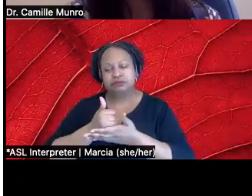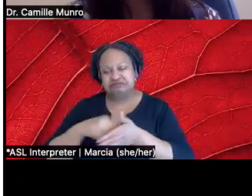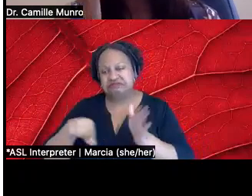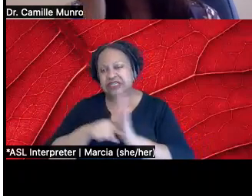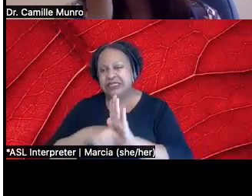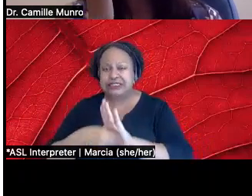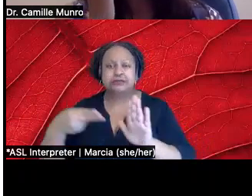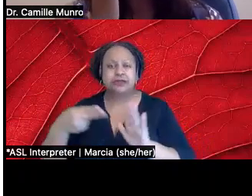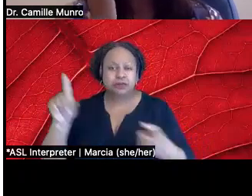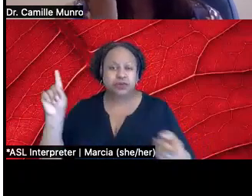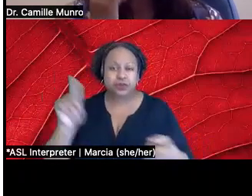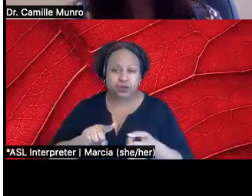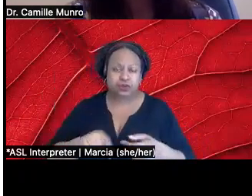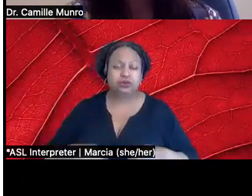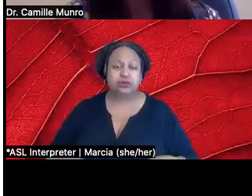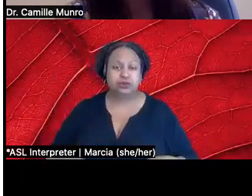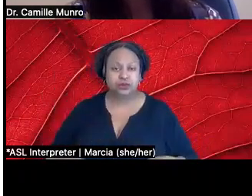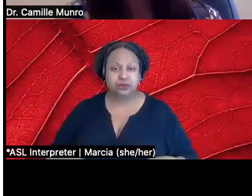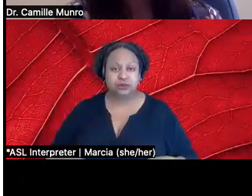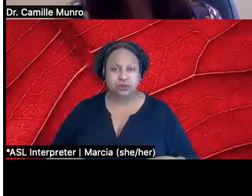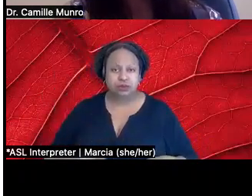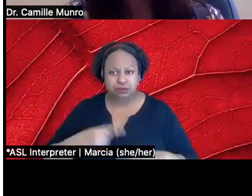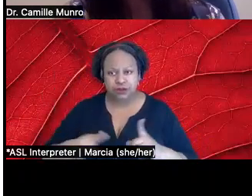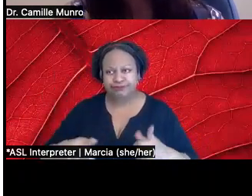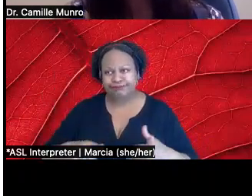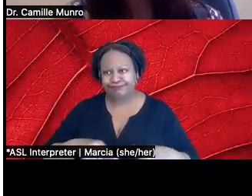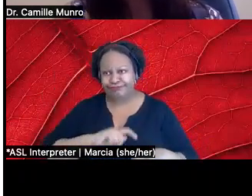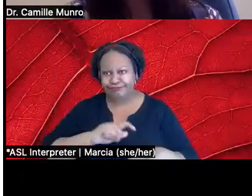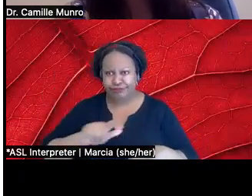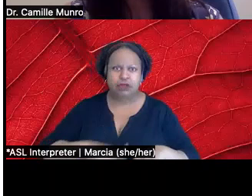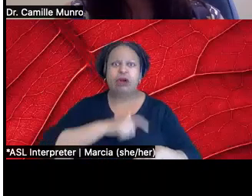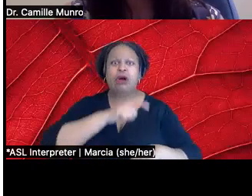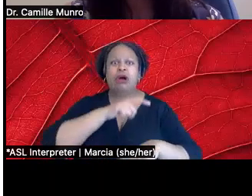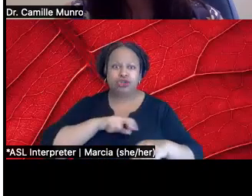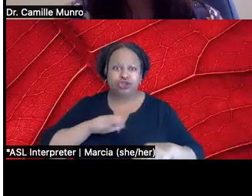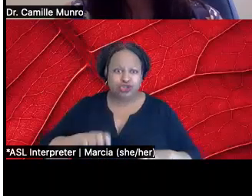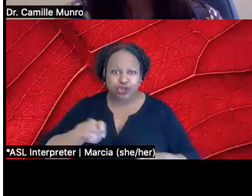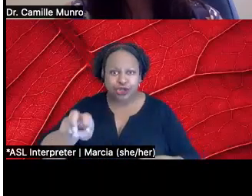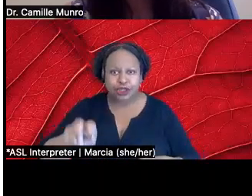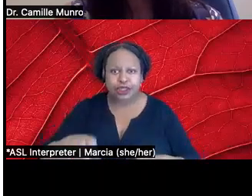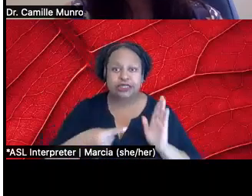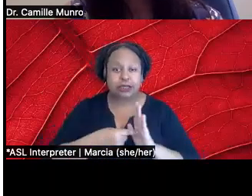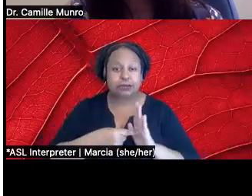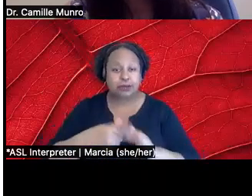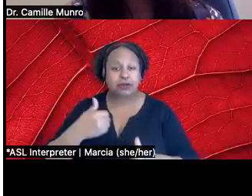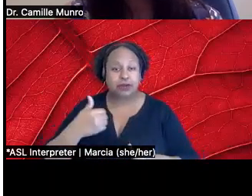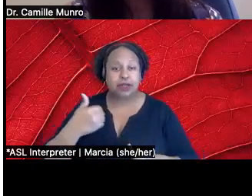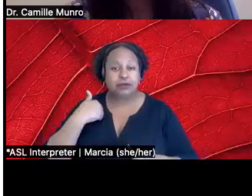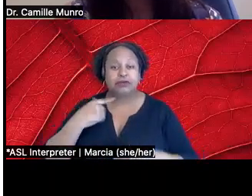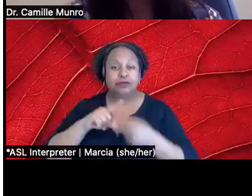You know, I think even people who have a friend who has a hearing impairment and she